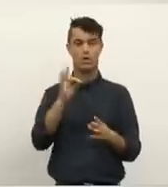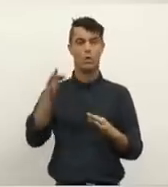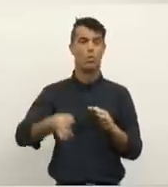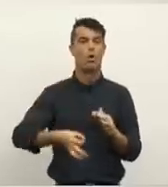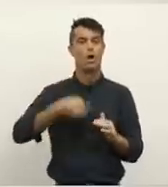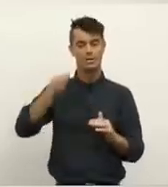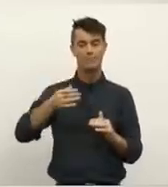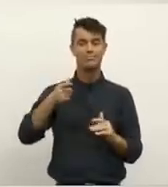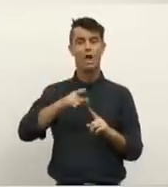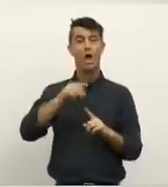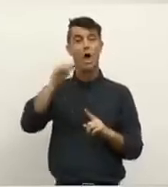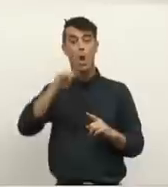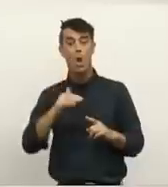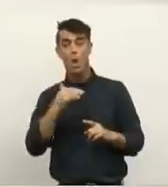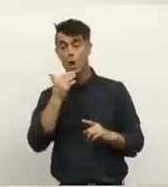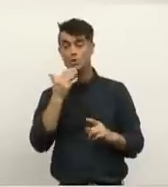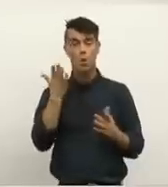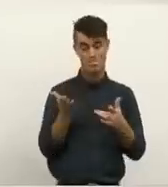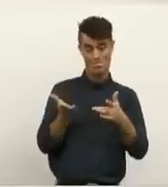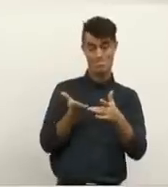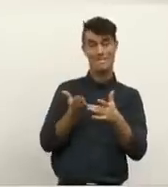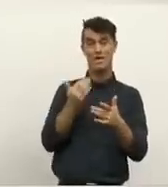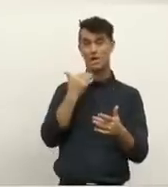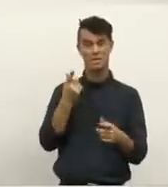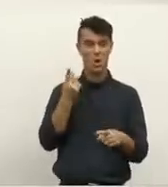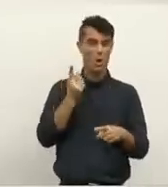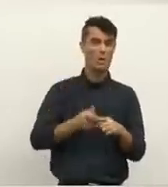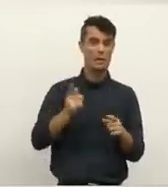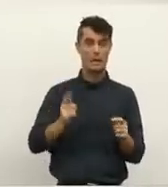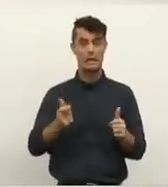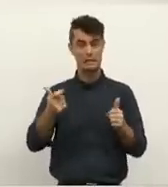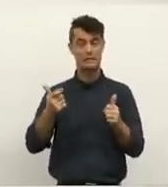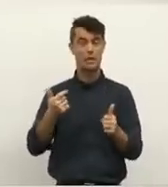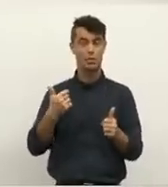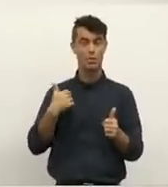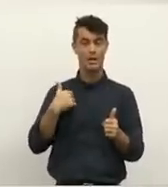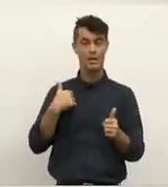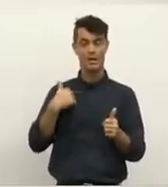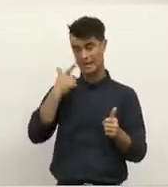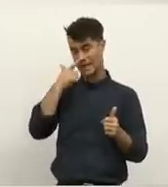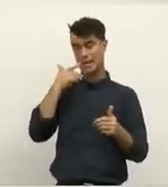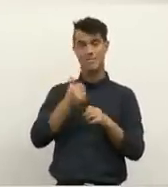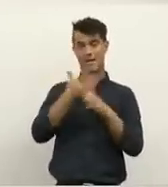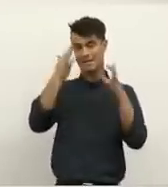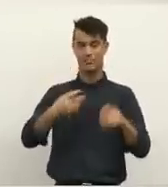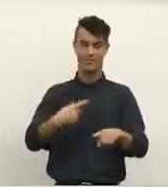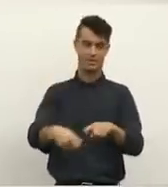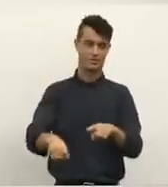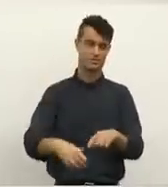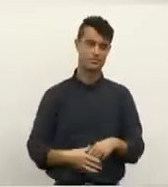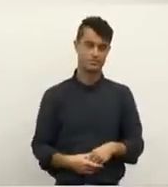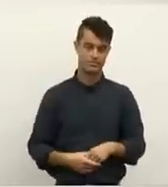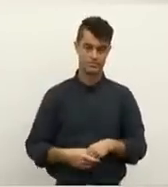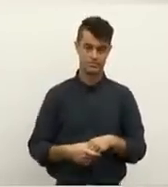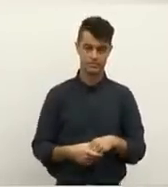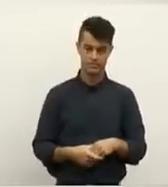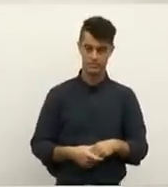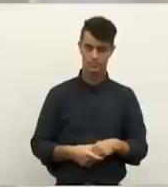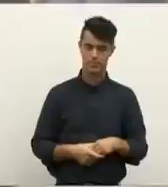that's low cost, something that's mid-cost that's quick and easy and applying our new process, we can make a decision quicker, we can get that...